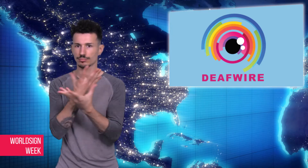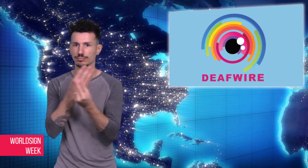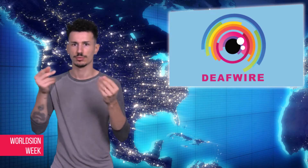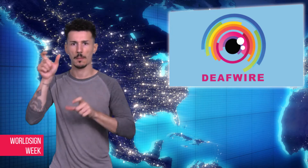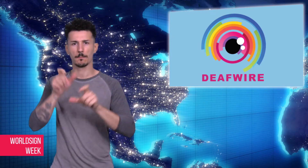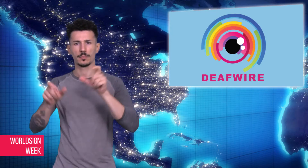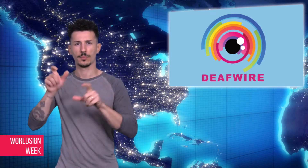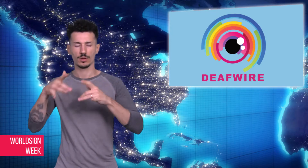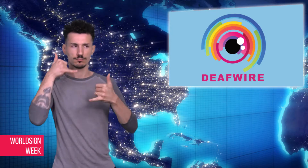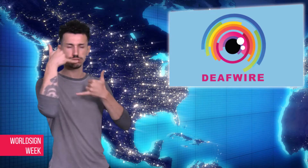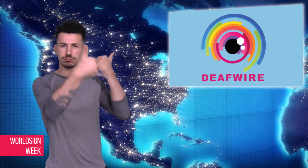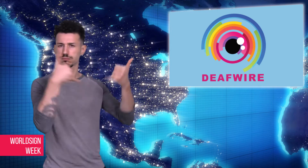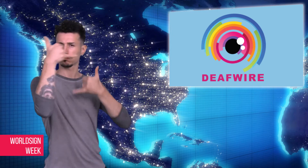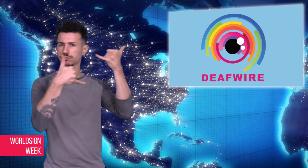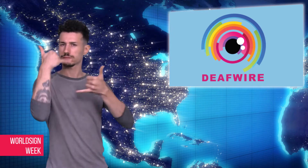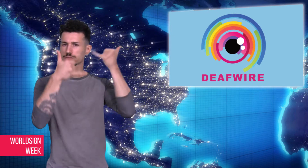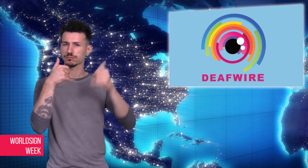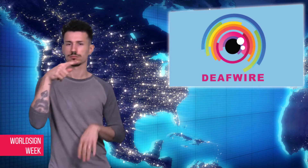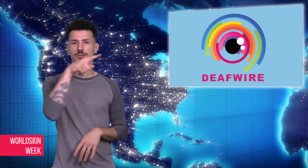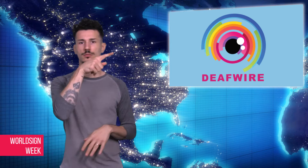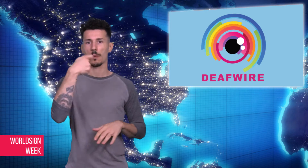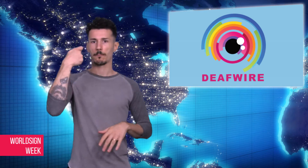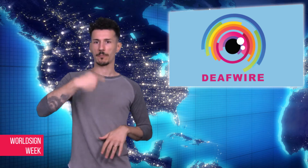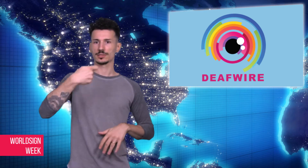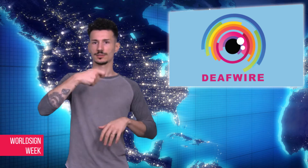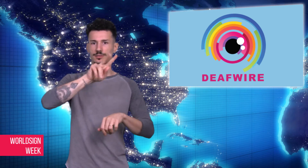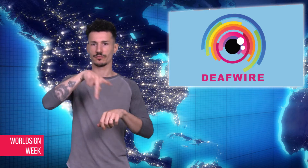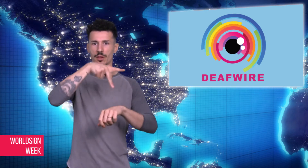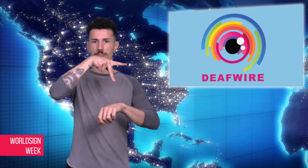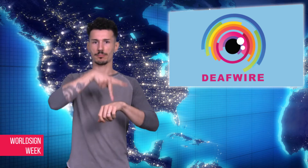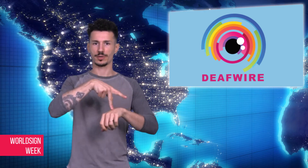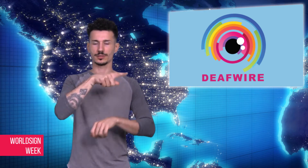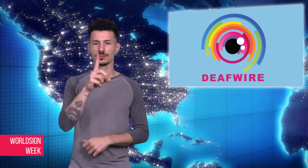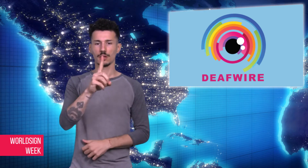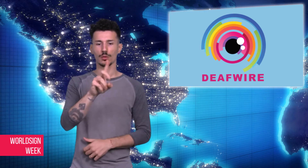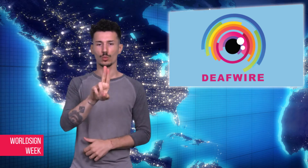Philippine President Duterte facing